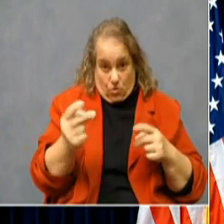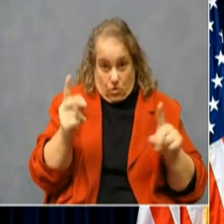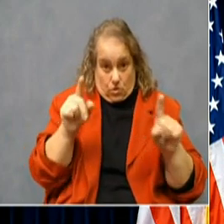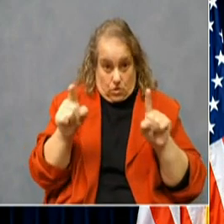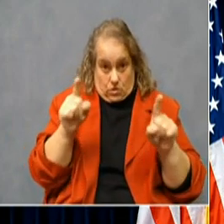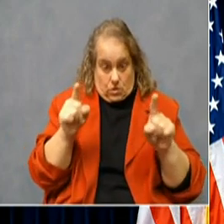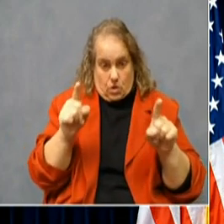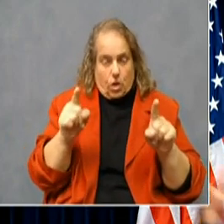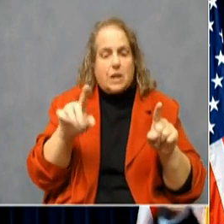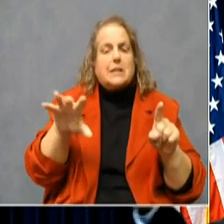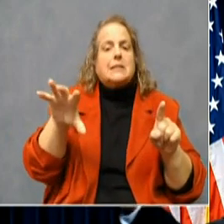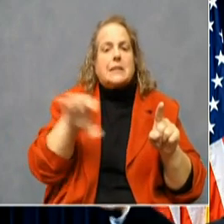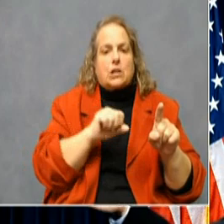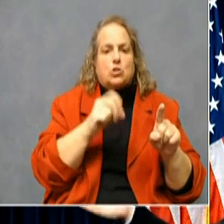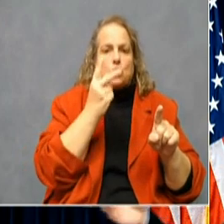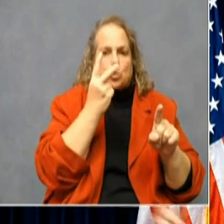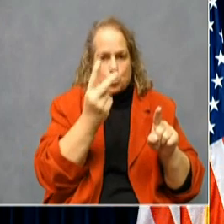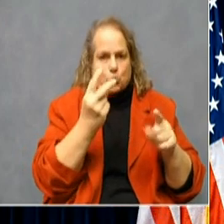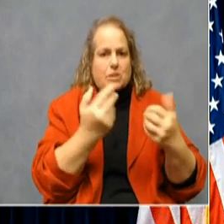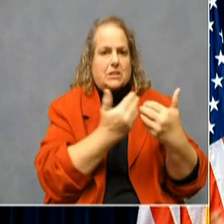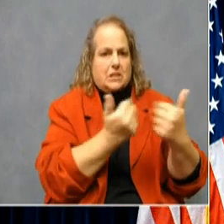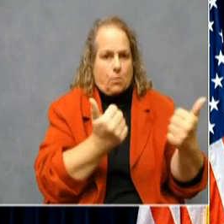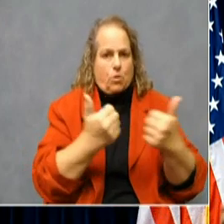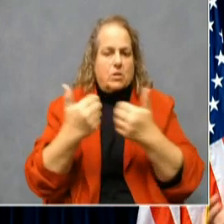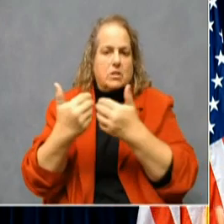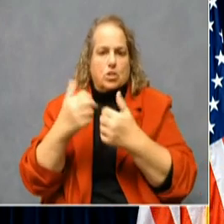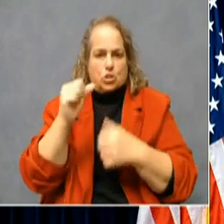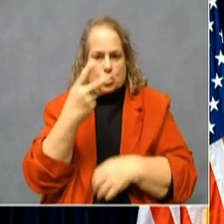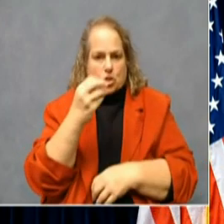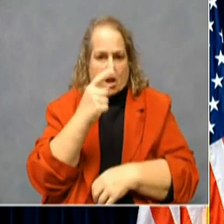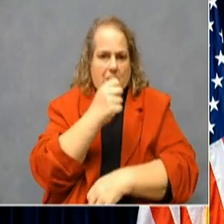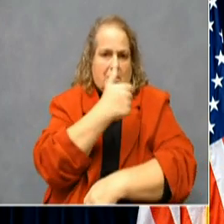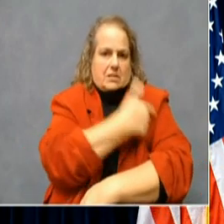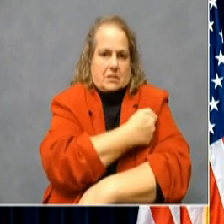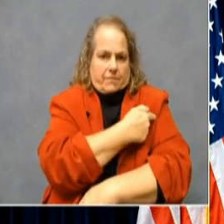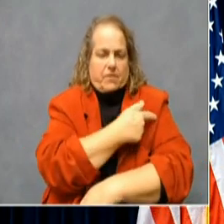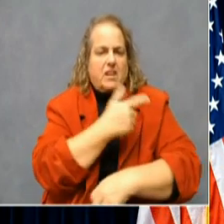two separate shots, separated by about three weeks, Dr STEC, and correct me